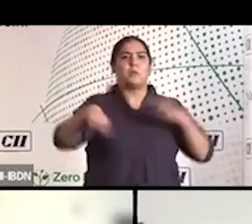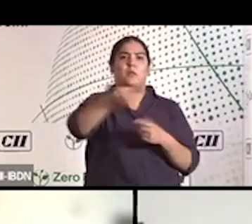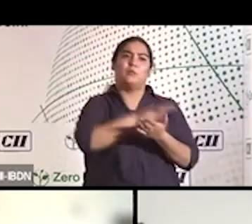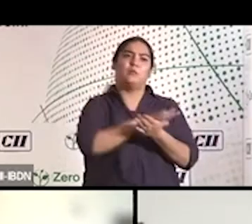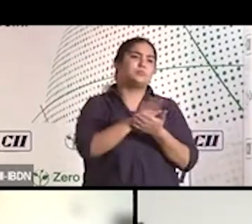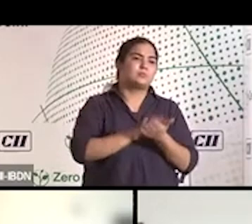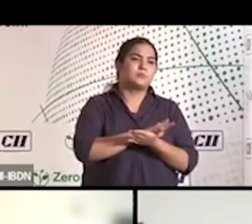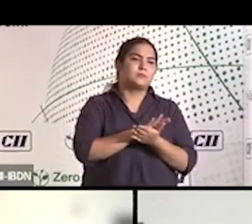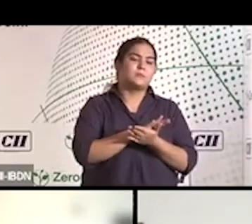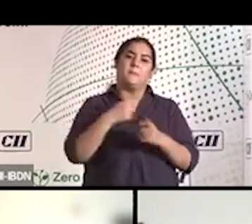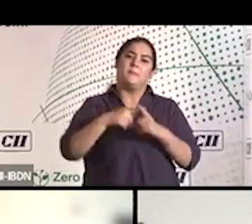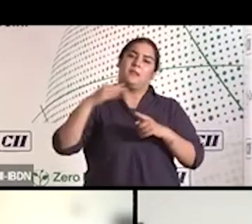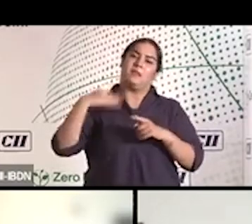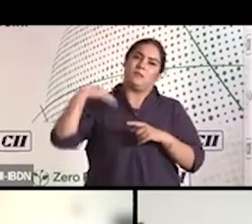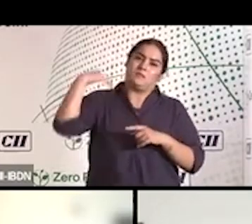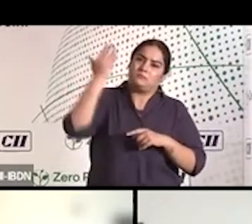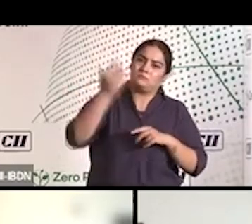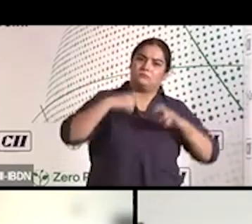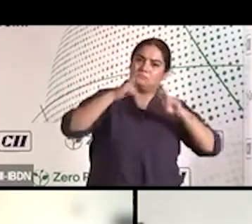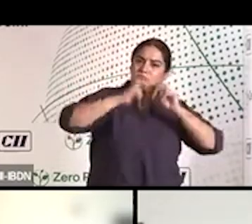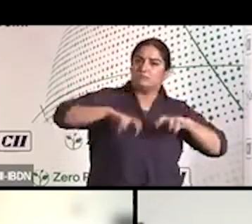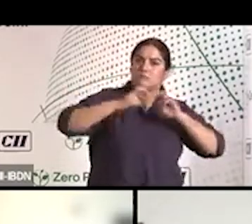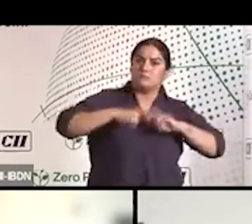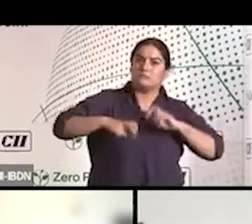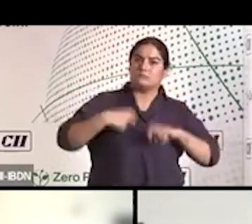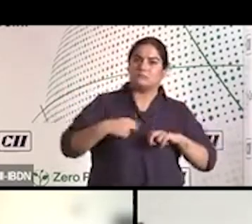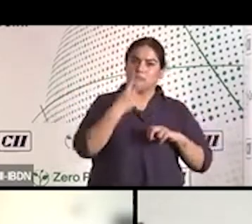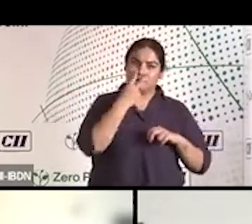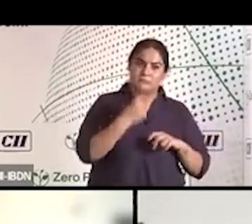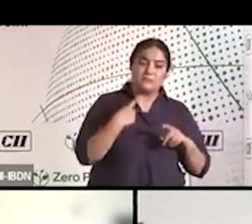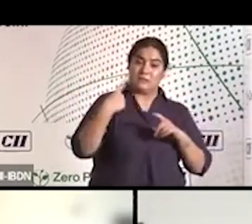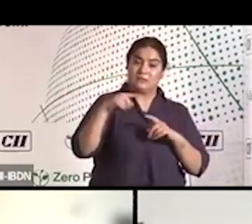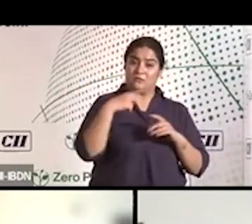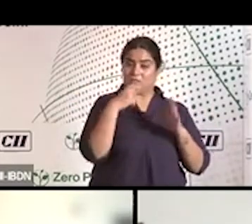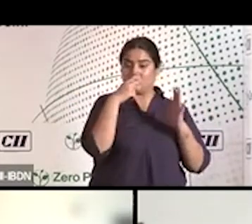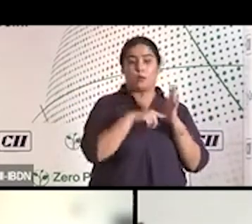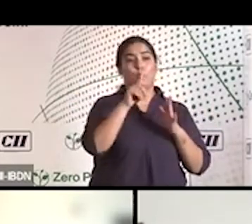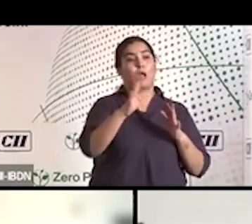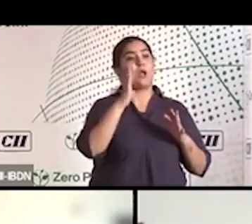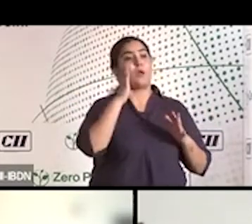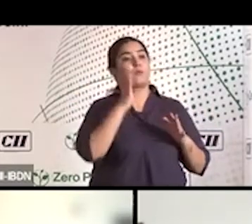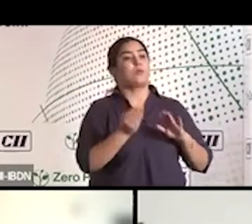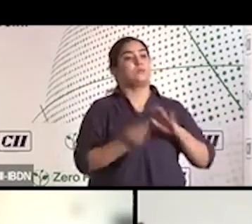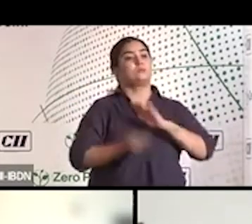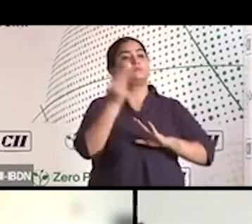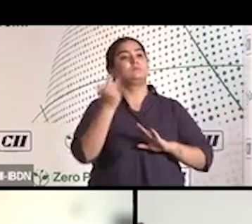And that is why when I set up Dawn, I said what is important is to collaborate, is to partner to what?